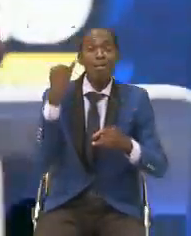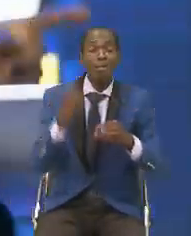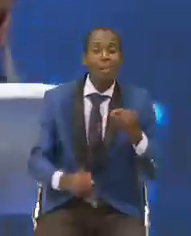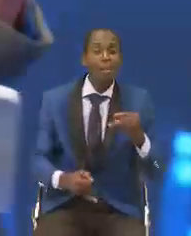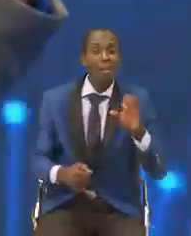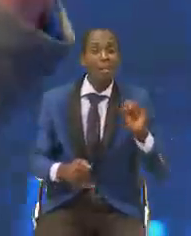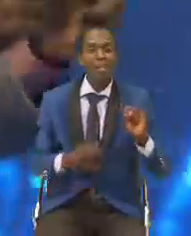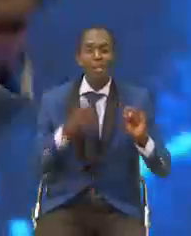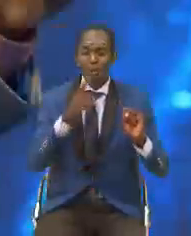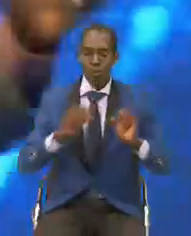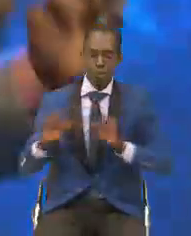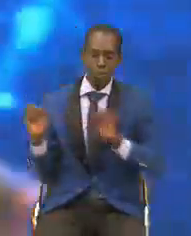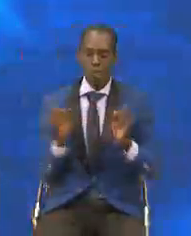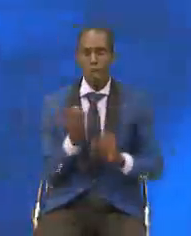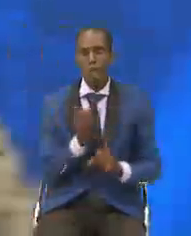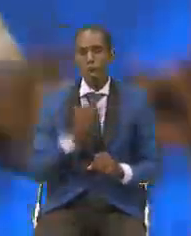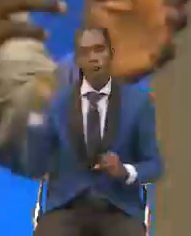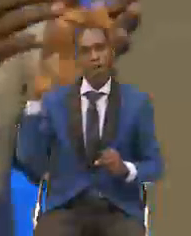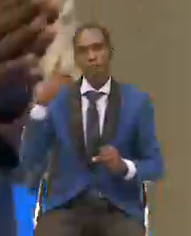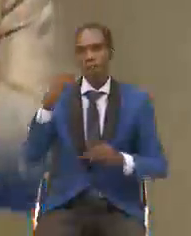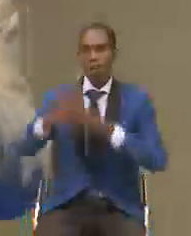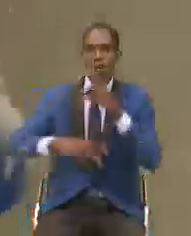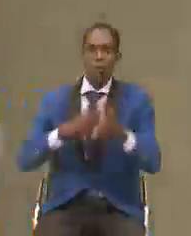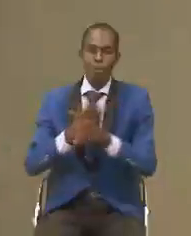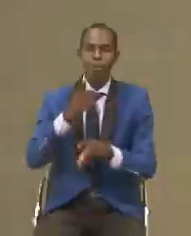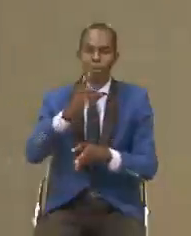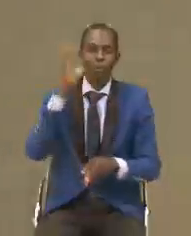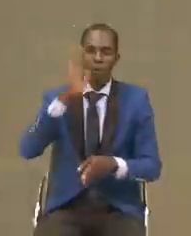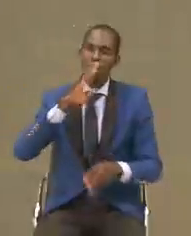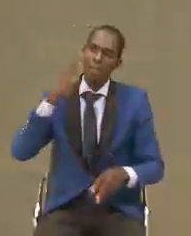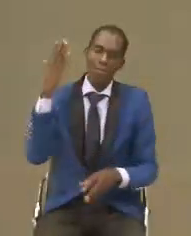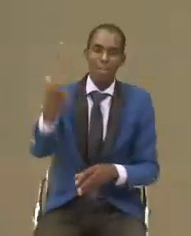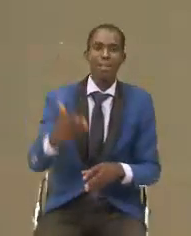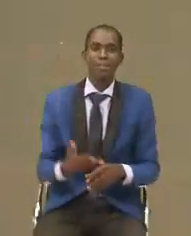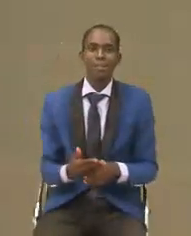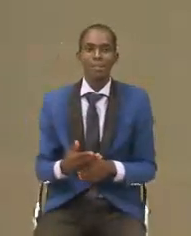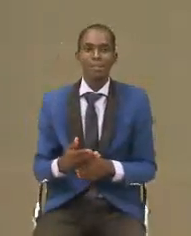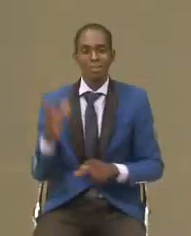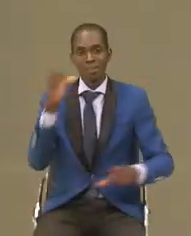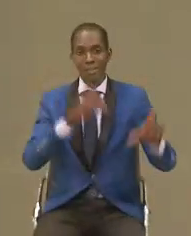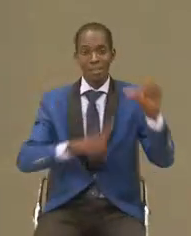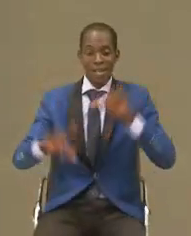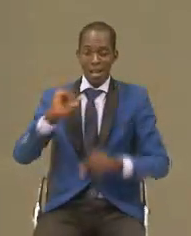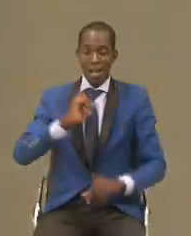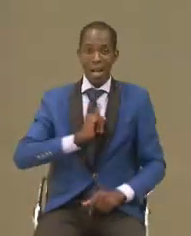all of his word and then you shake up the world you are there